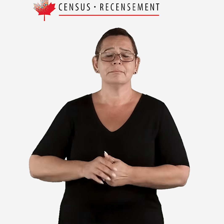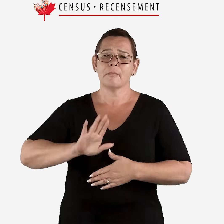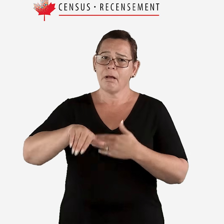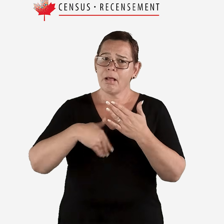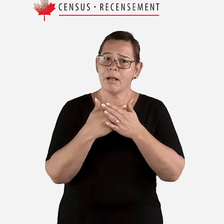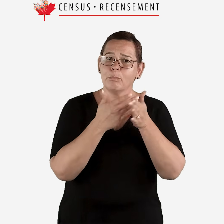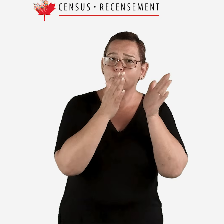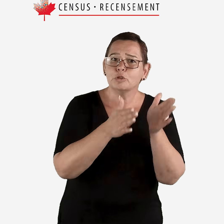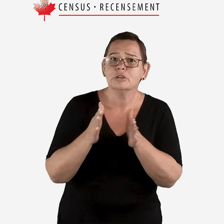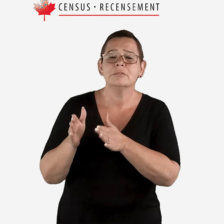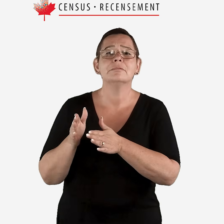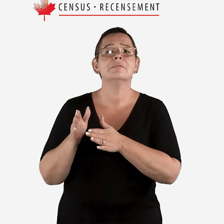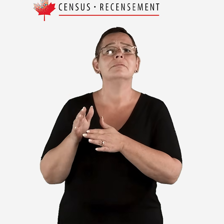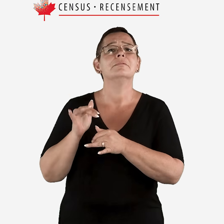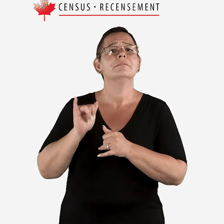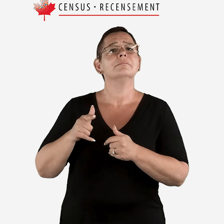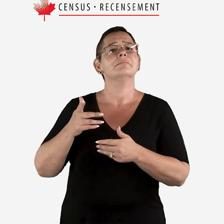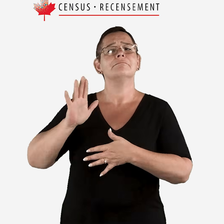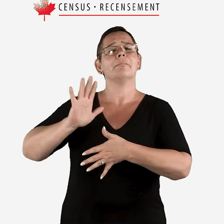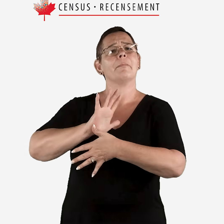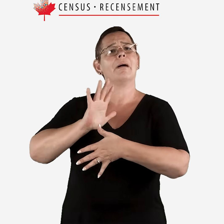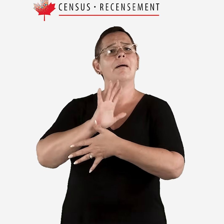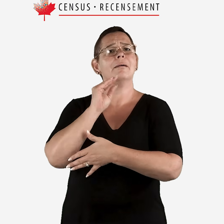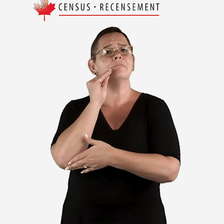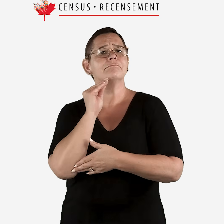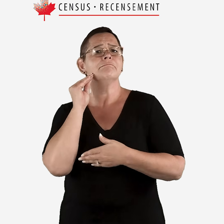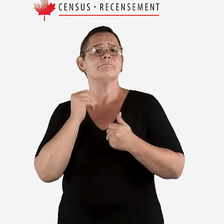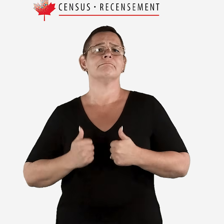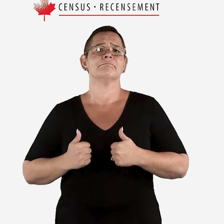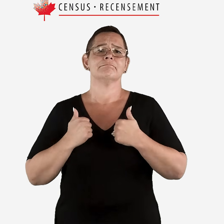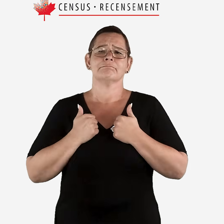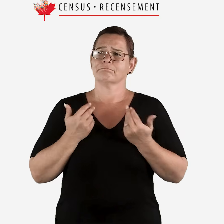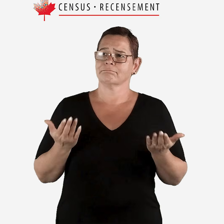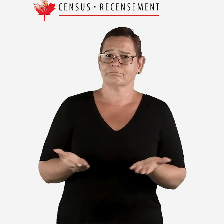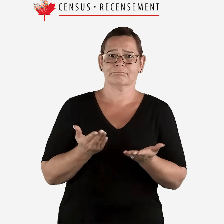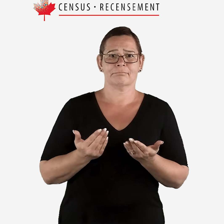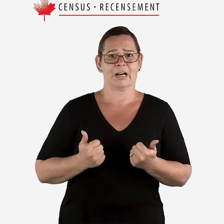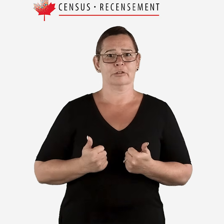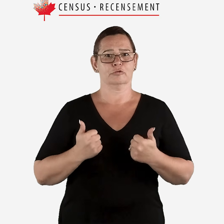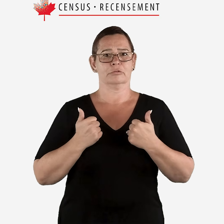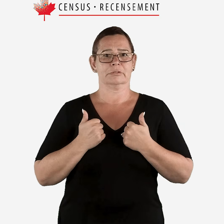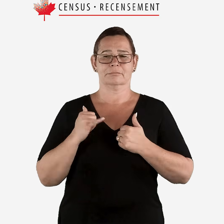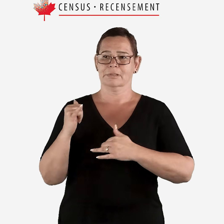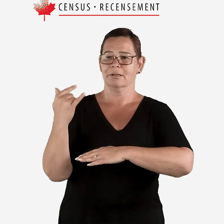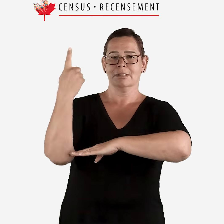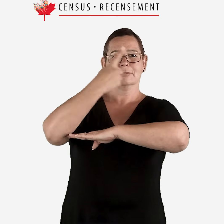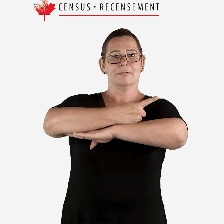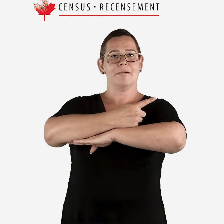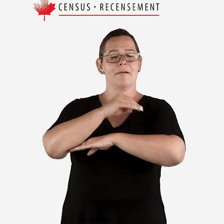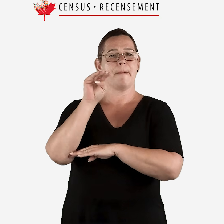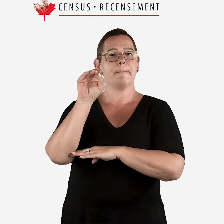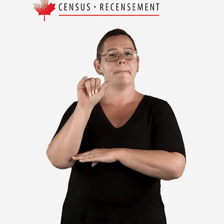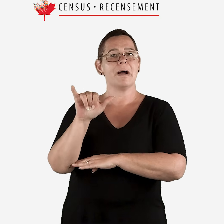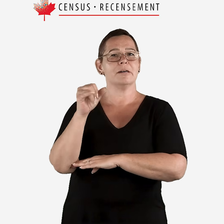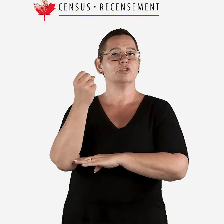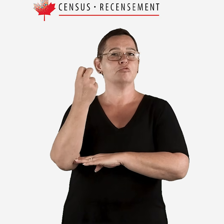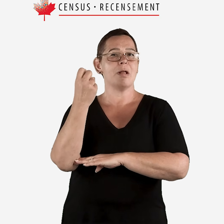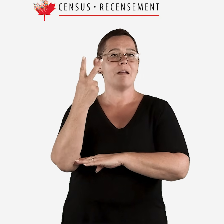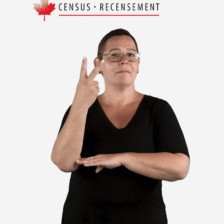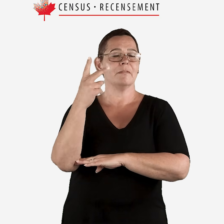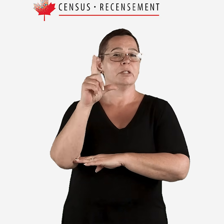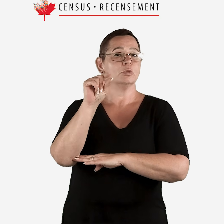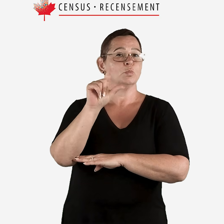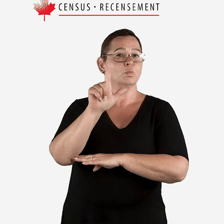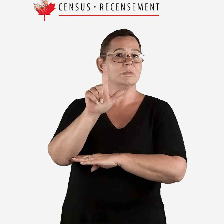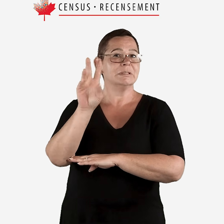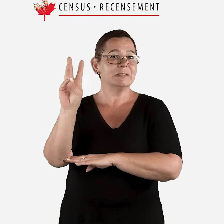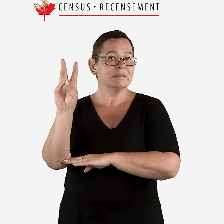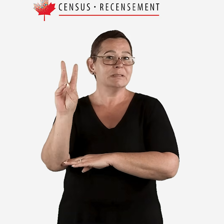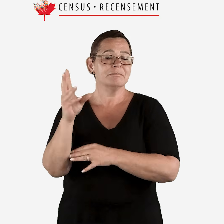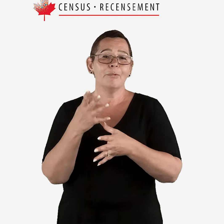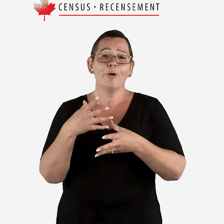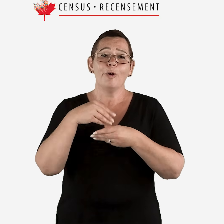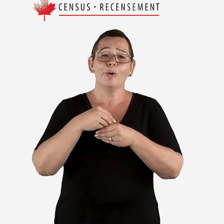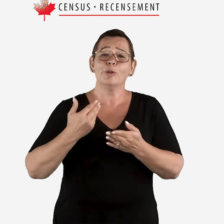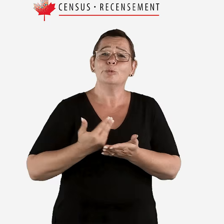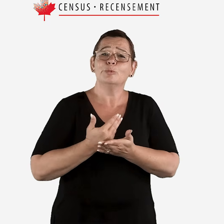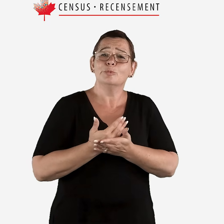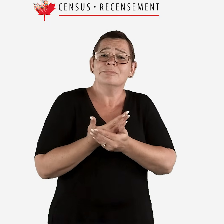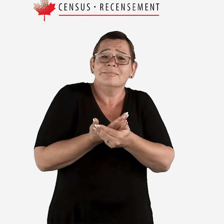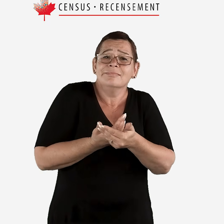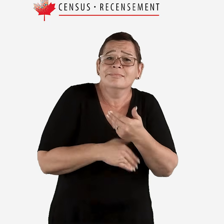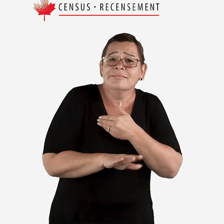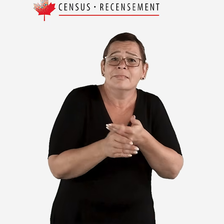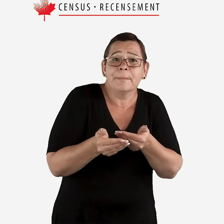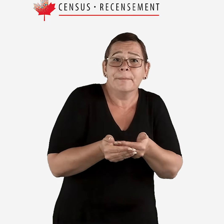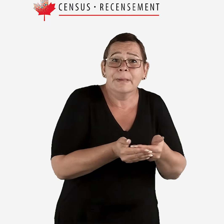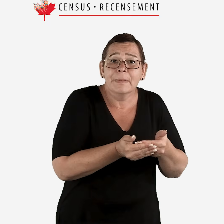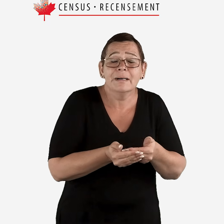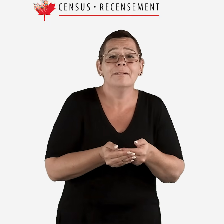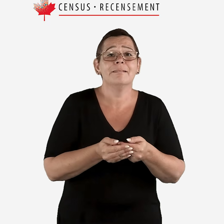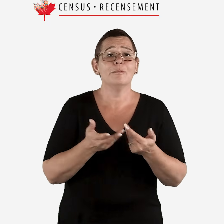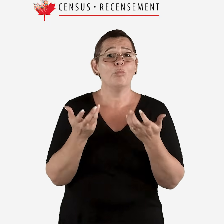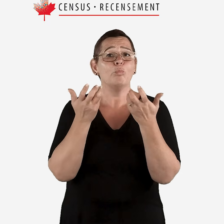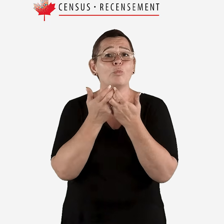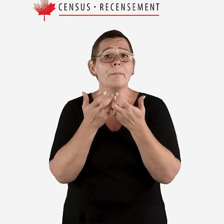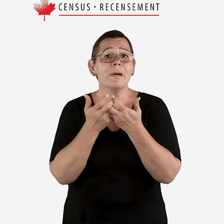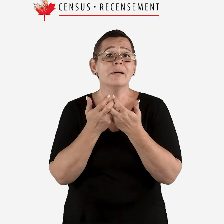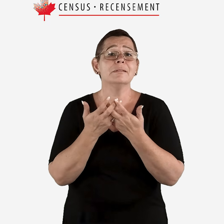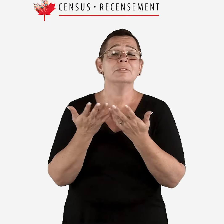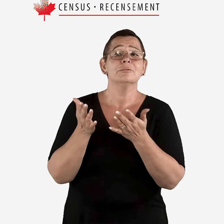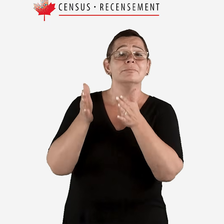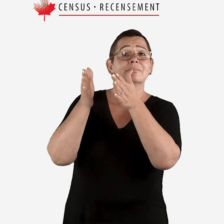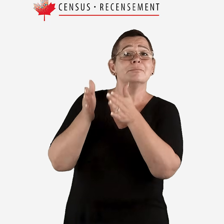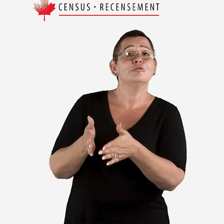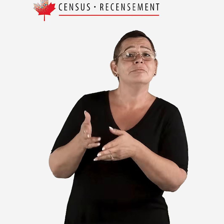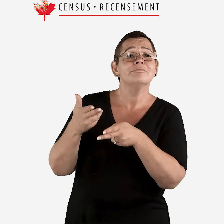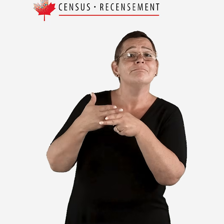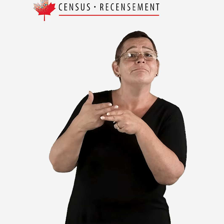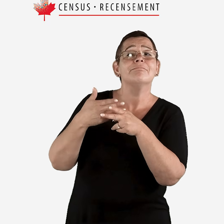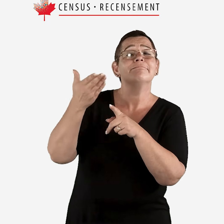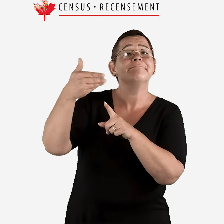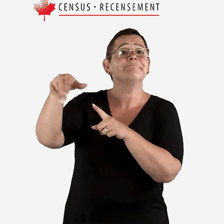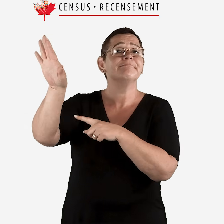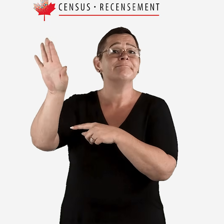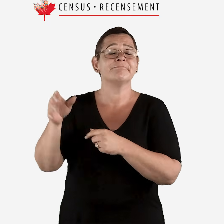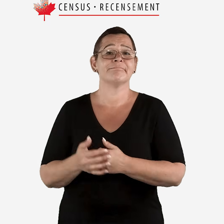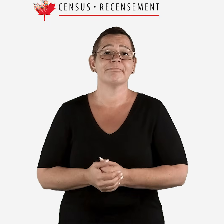All persons who have their main residence at this address on May 12, 2026, including newborn babies, roommates and persons who are temporarily away